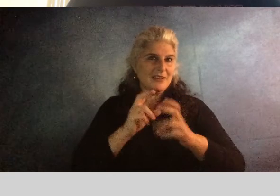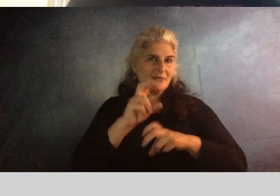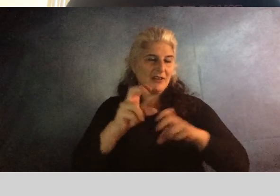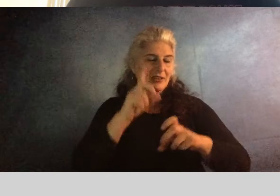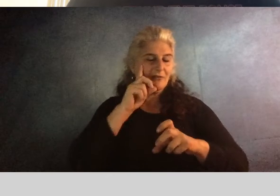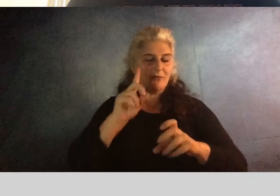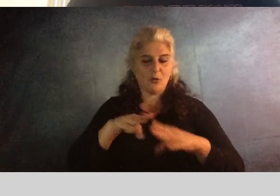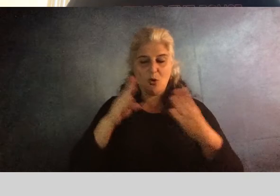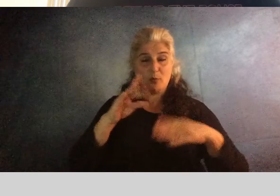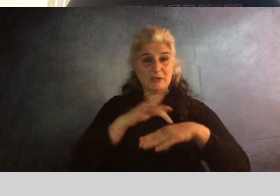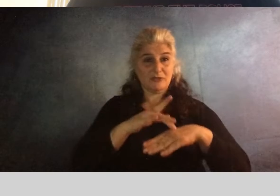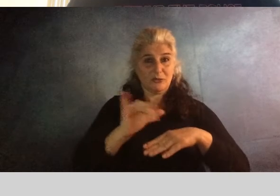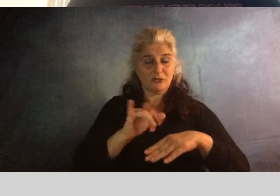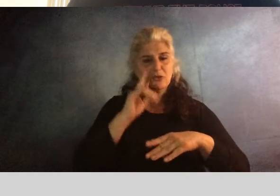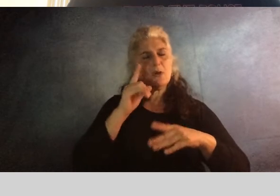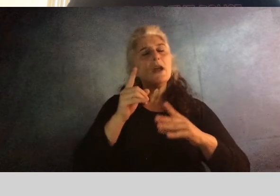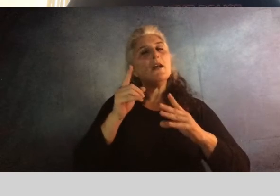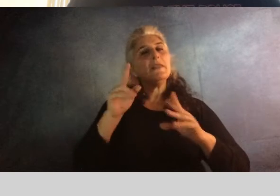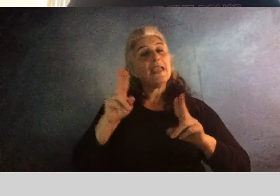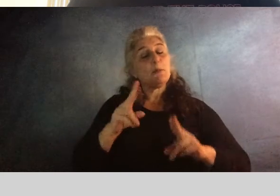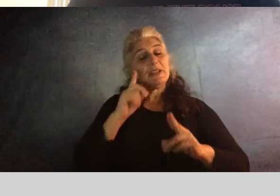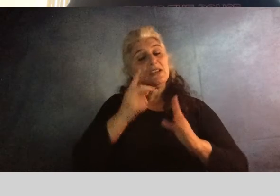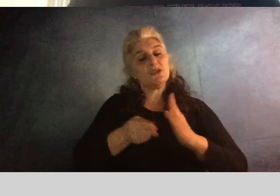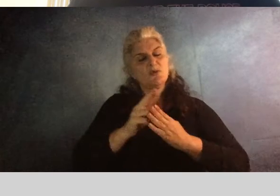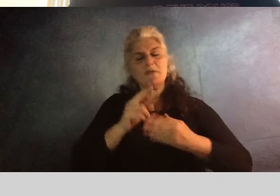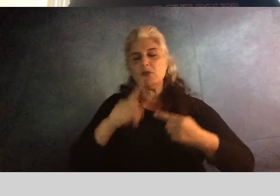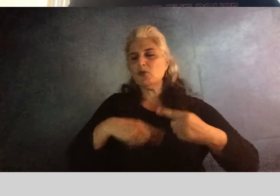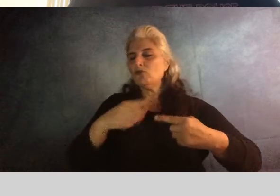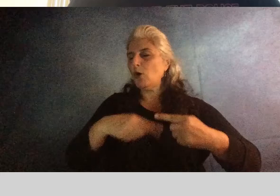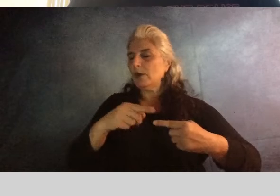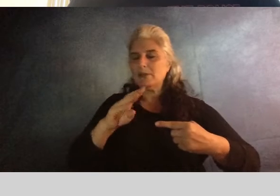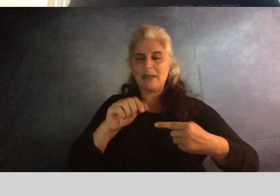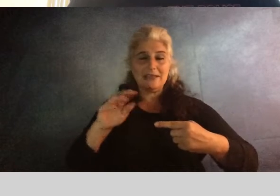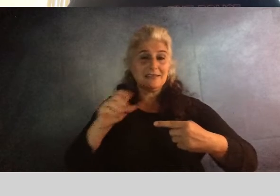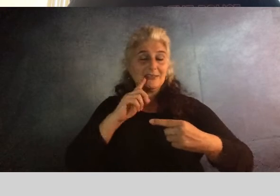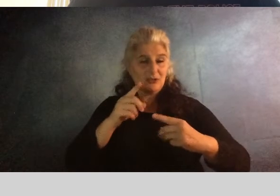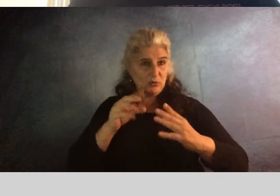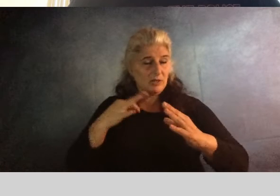Applications are reviewed on a rolling basis and projects can apply for up to $150,000.